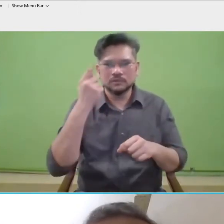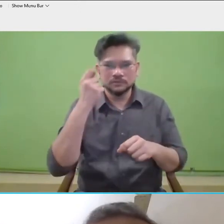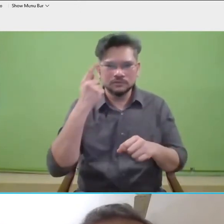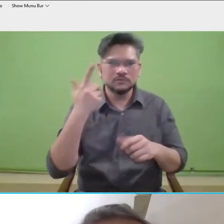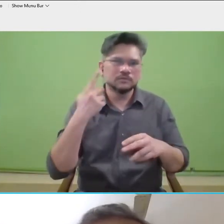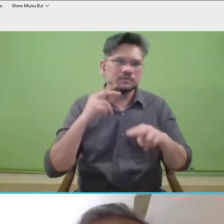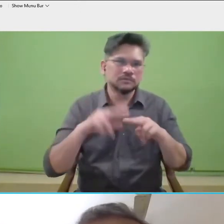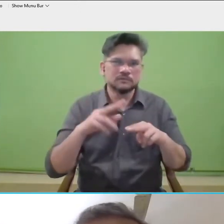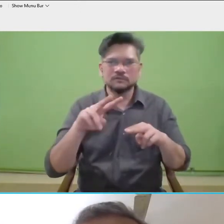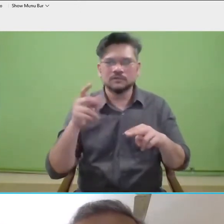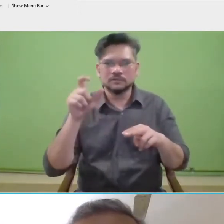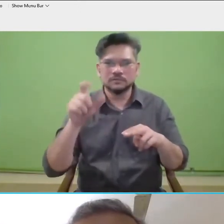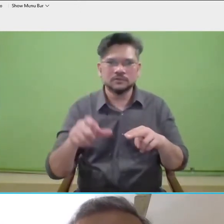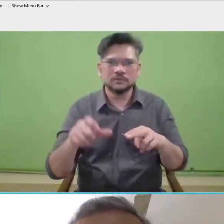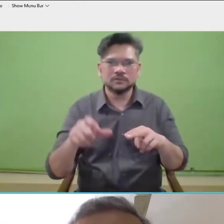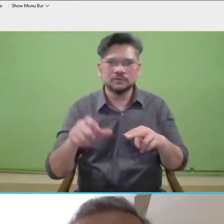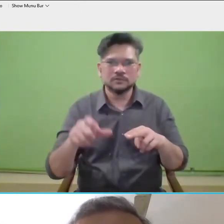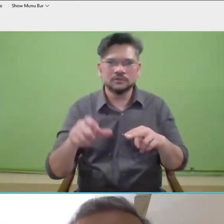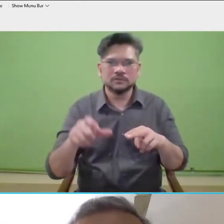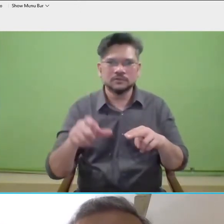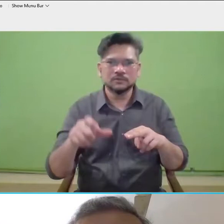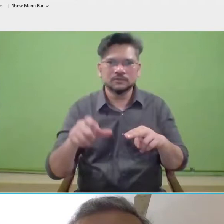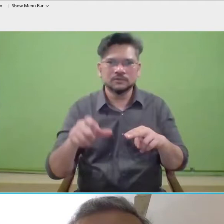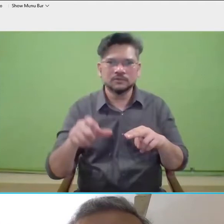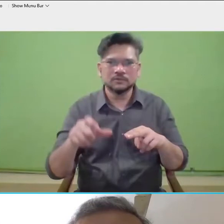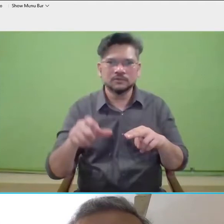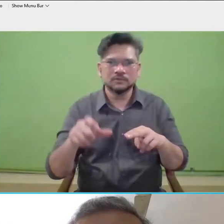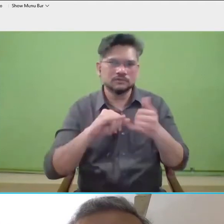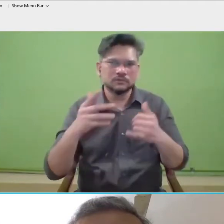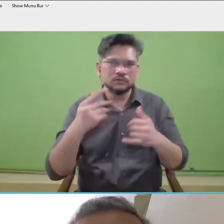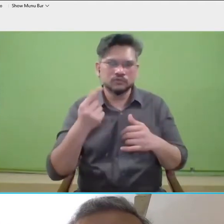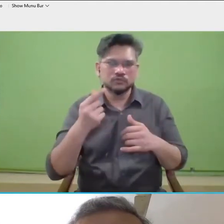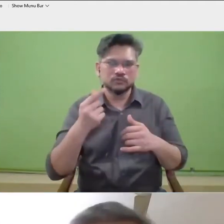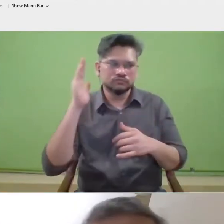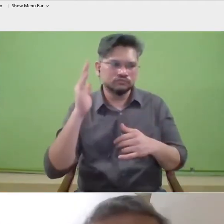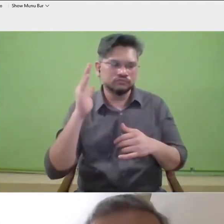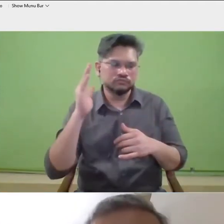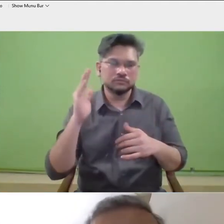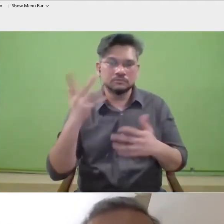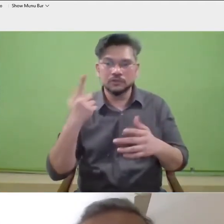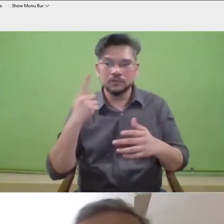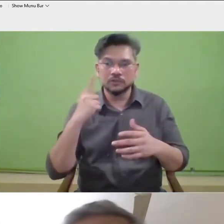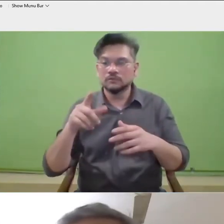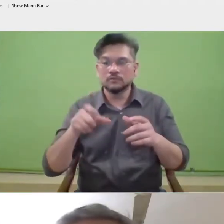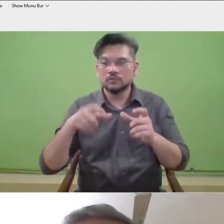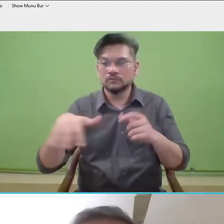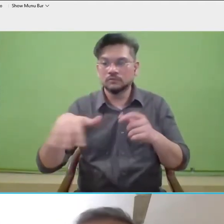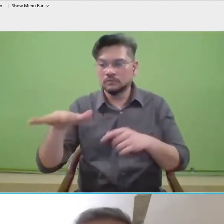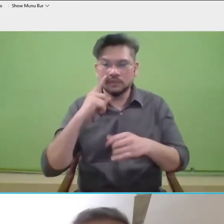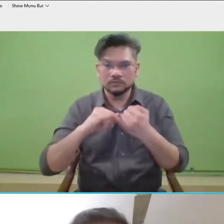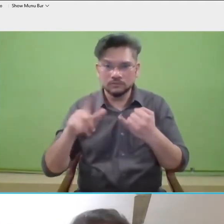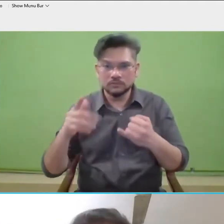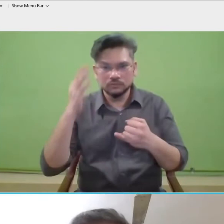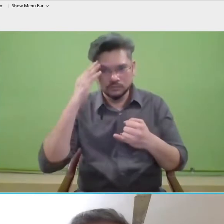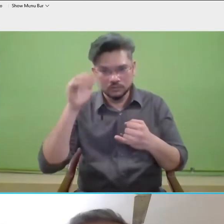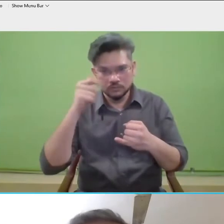if they give it in like asl audience is let u say isl then there might be an issue but